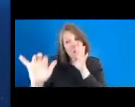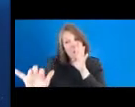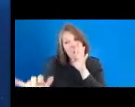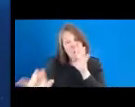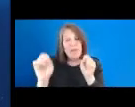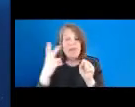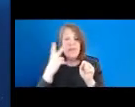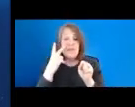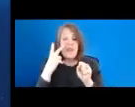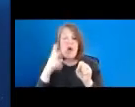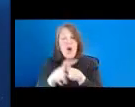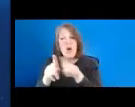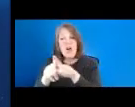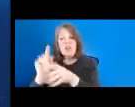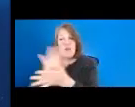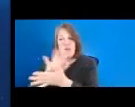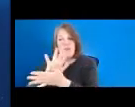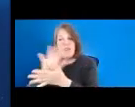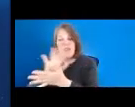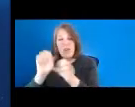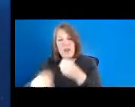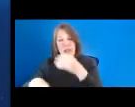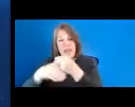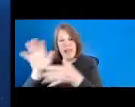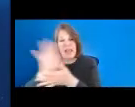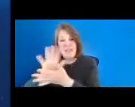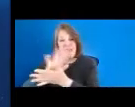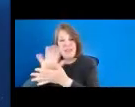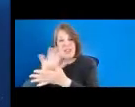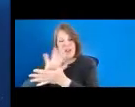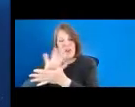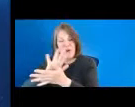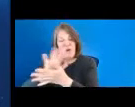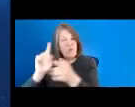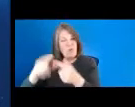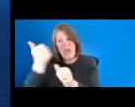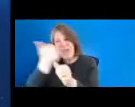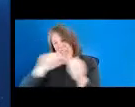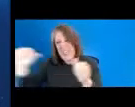a video. You can add video to any of the content boxes.